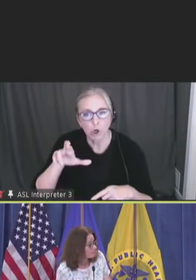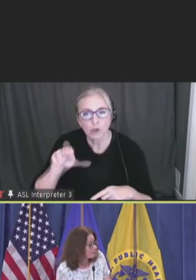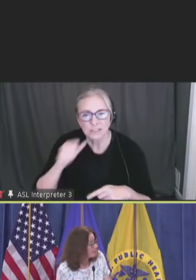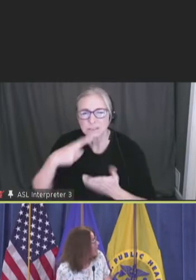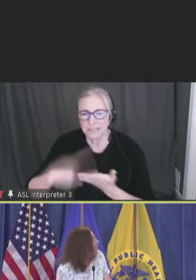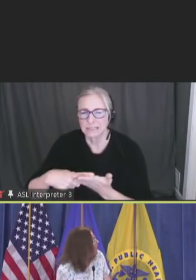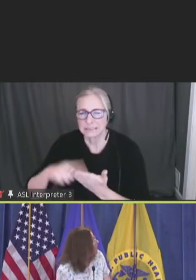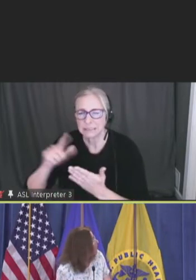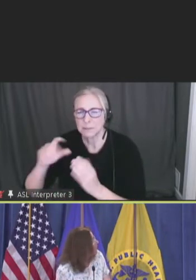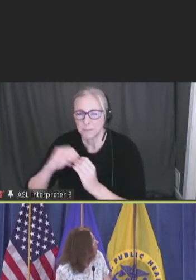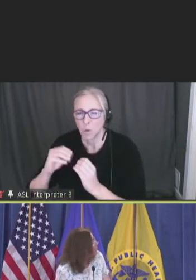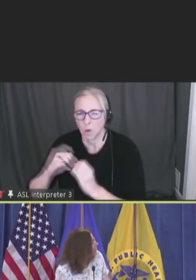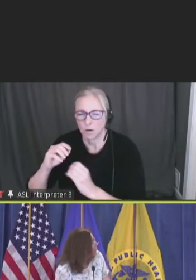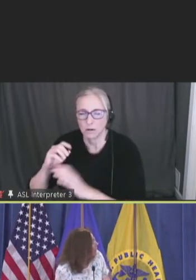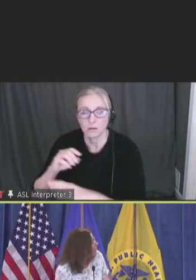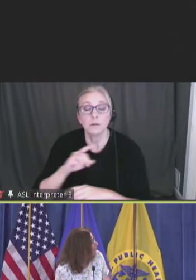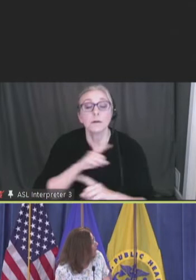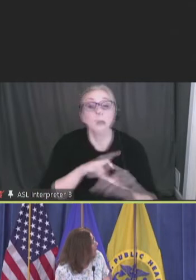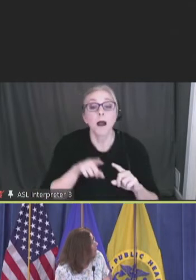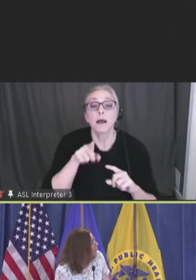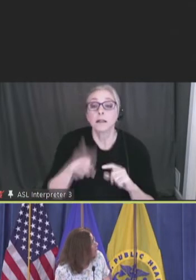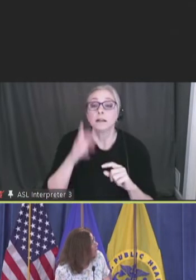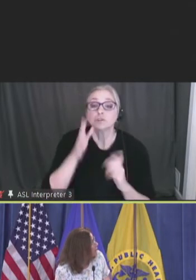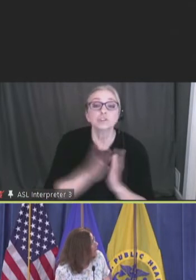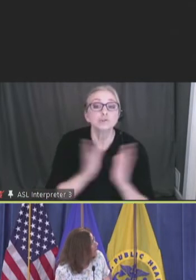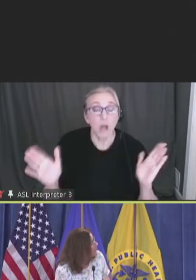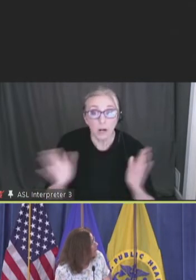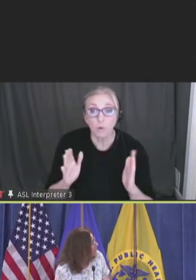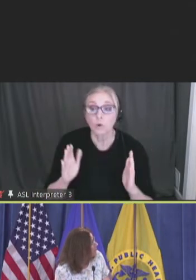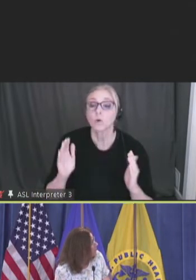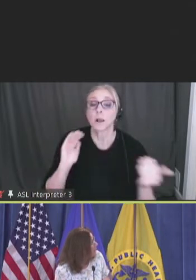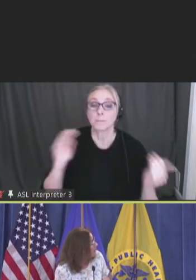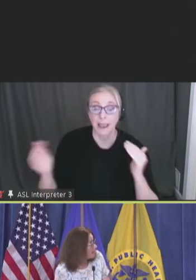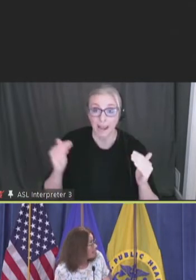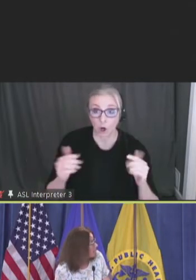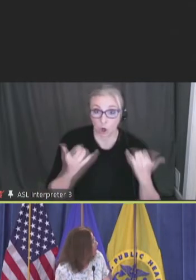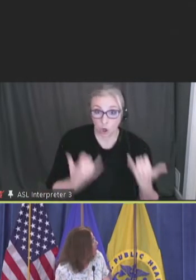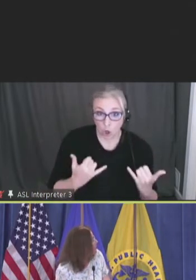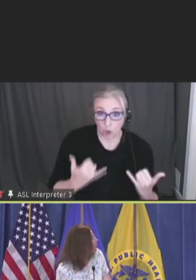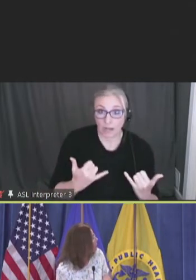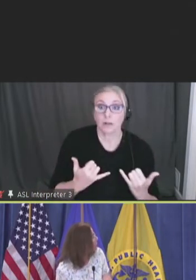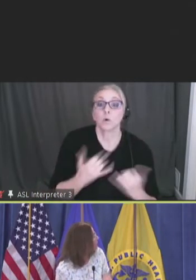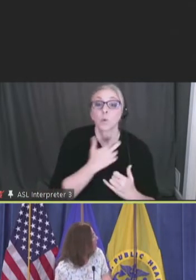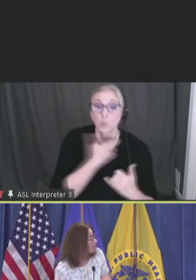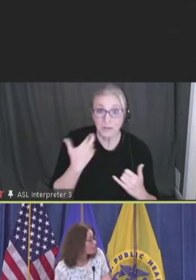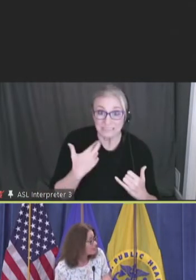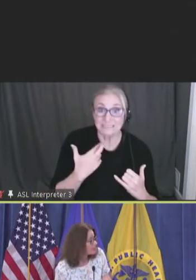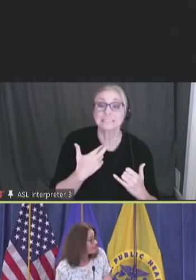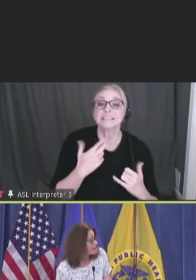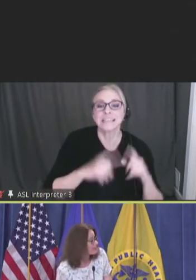But just in general, we compare current vaccinees who are within their risk interval with recent